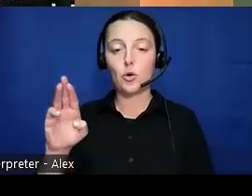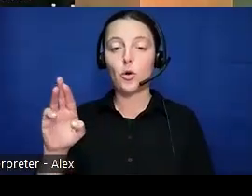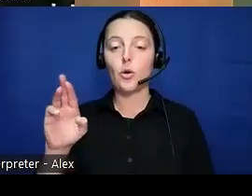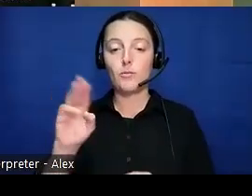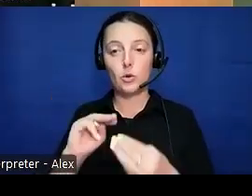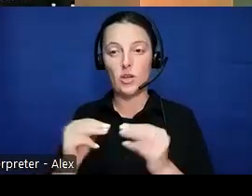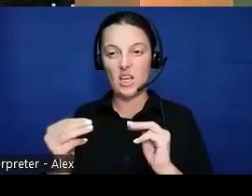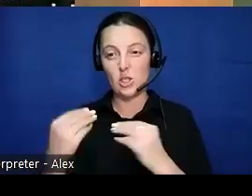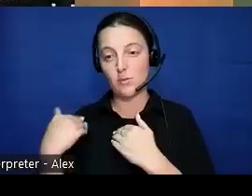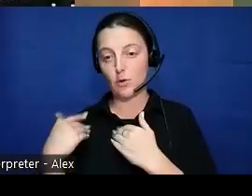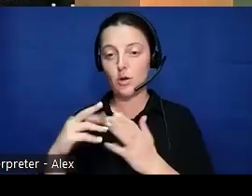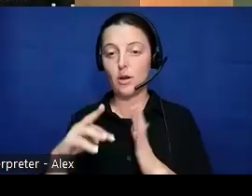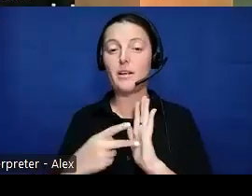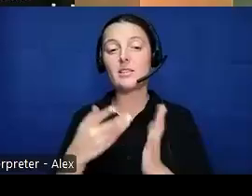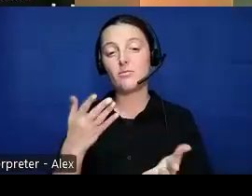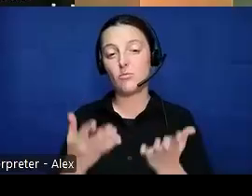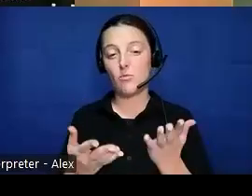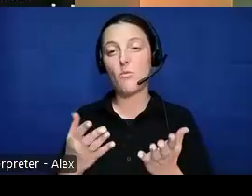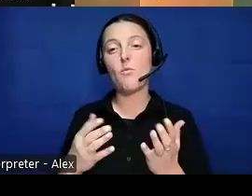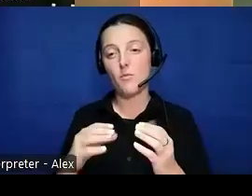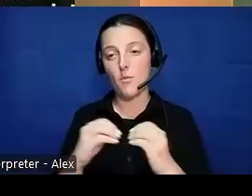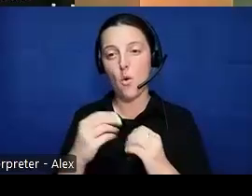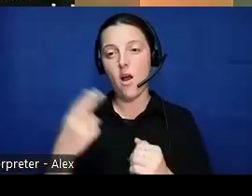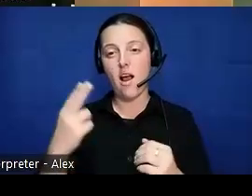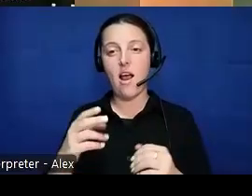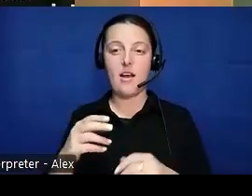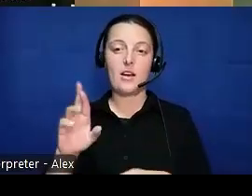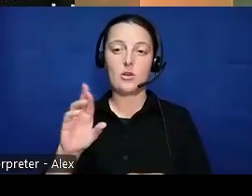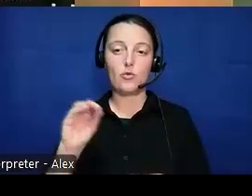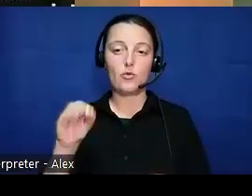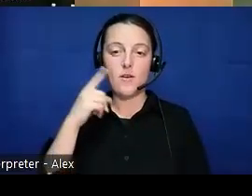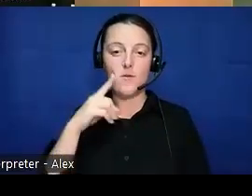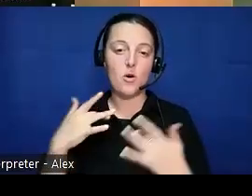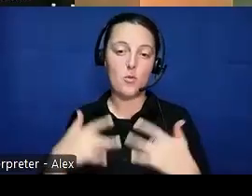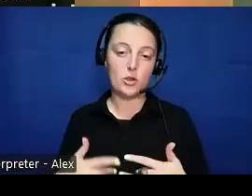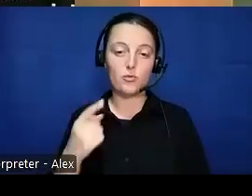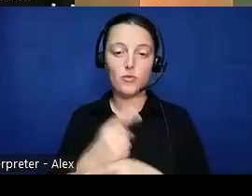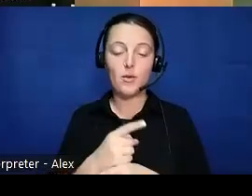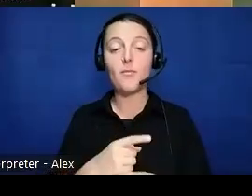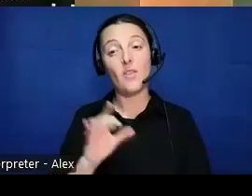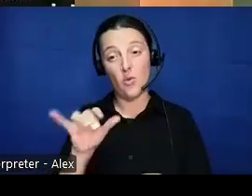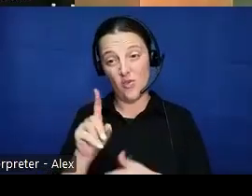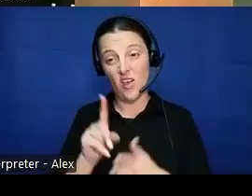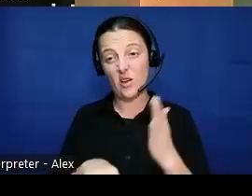really is doing. Um and that is exactly what I found that um what's really interesting about